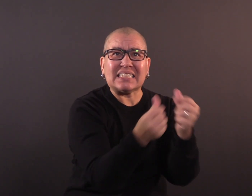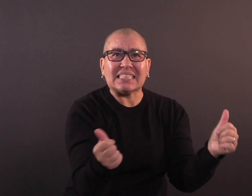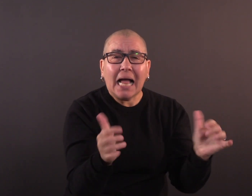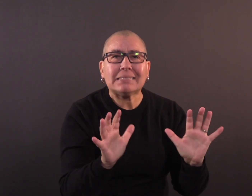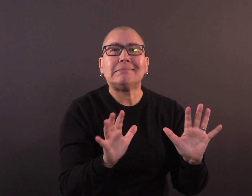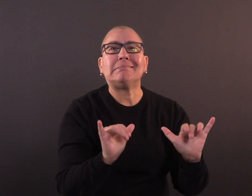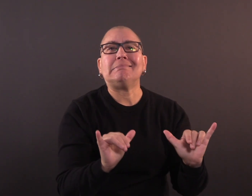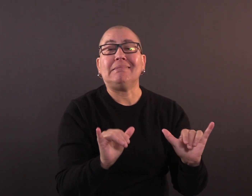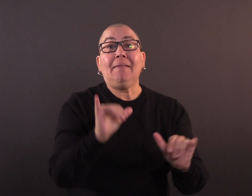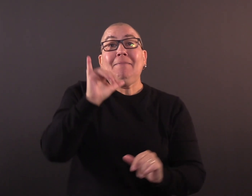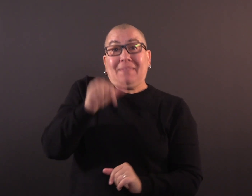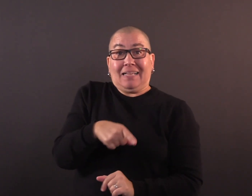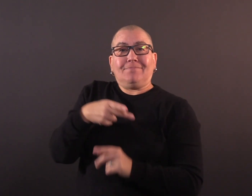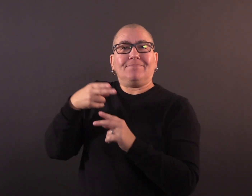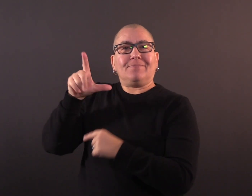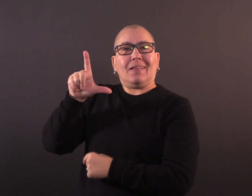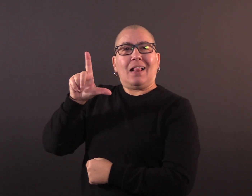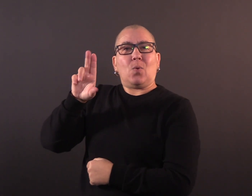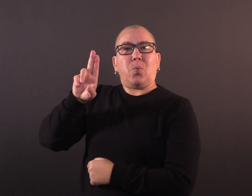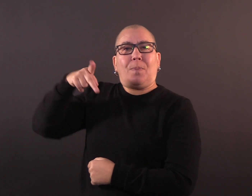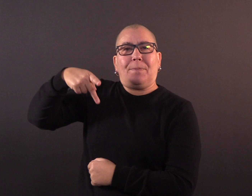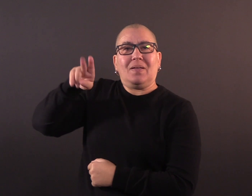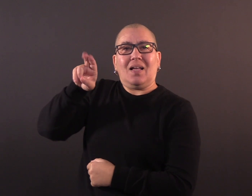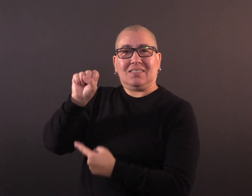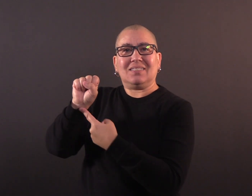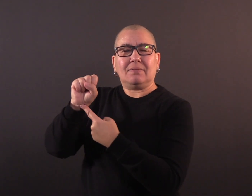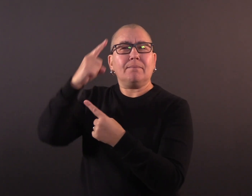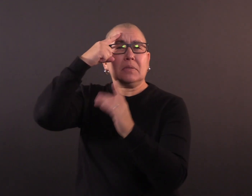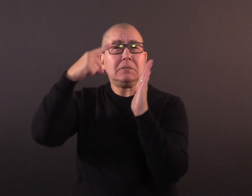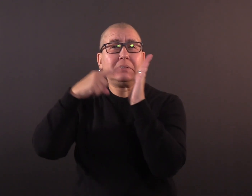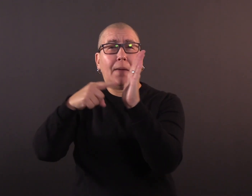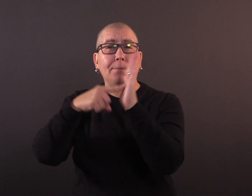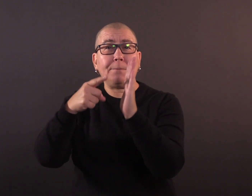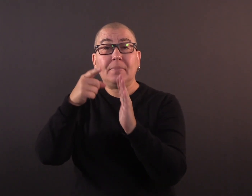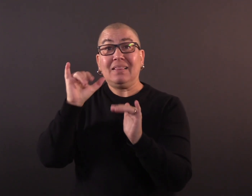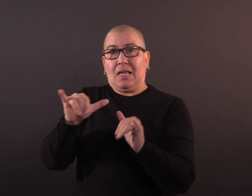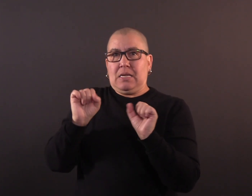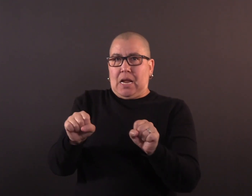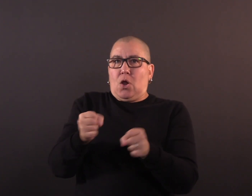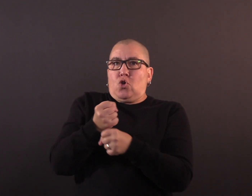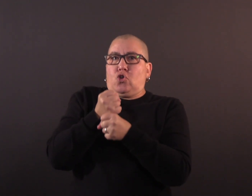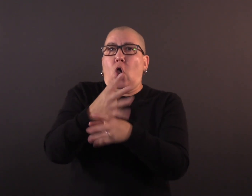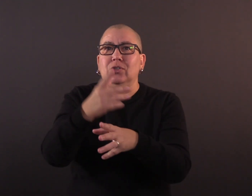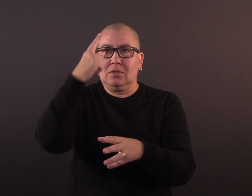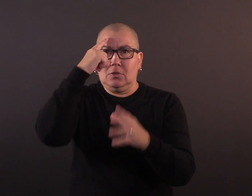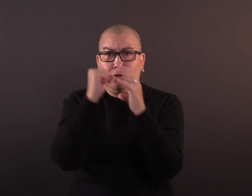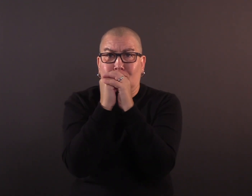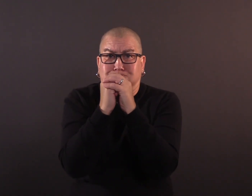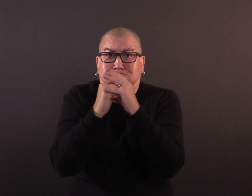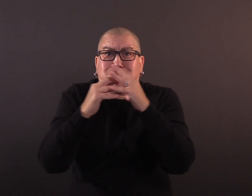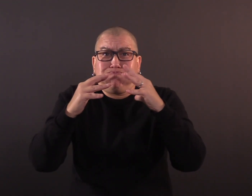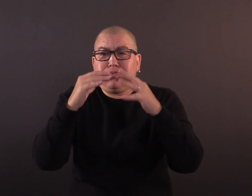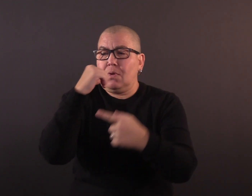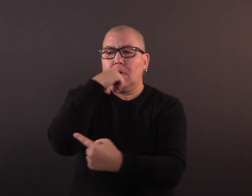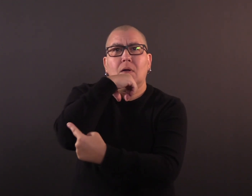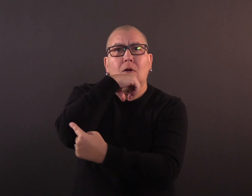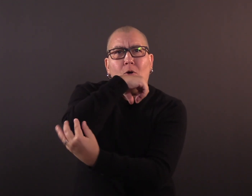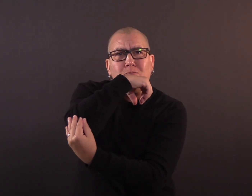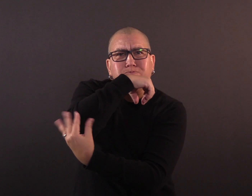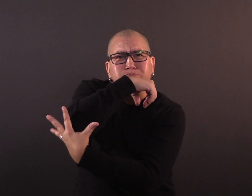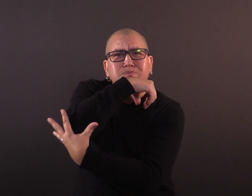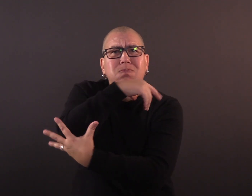Lupus, for example, can cause inflammation that results in joint pain and fatigue.